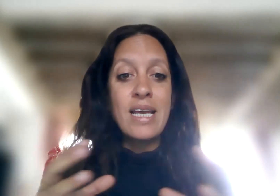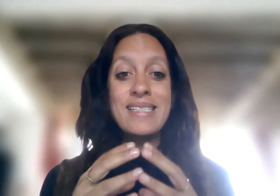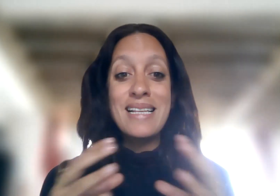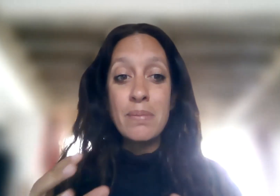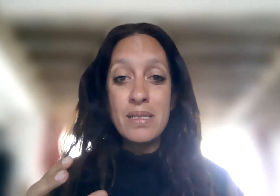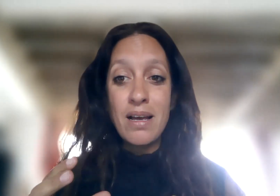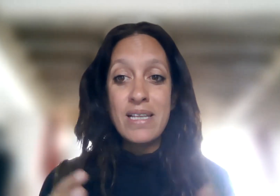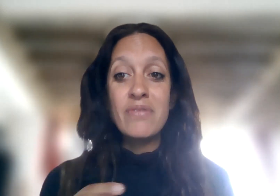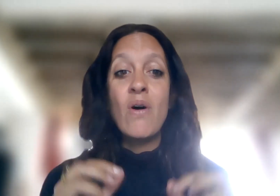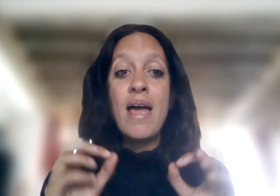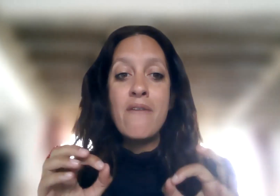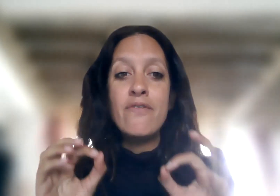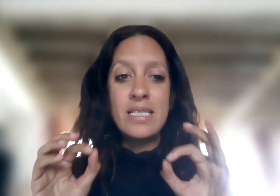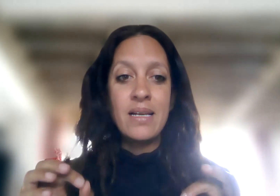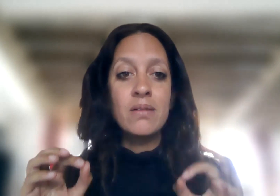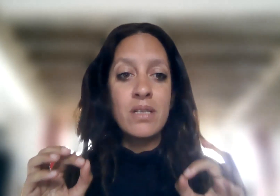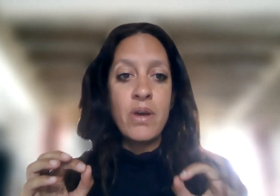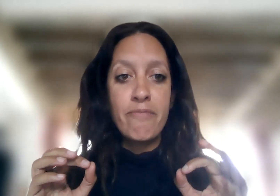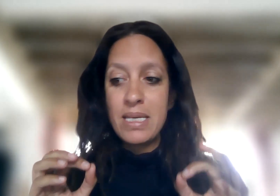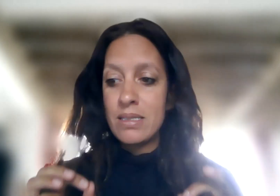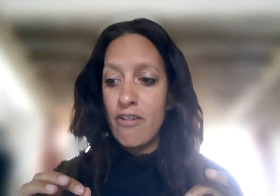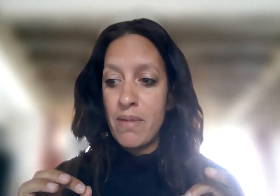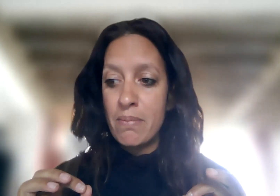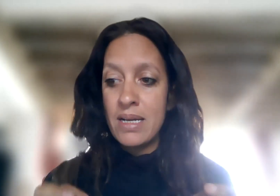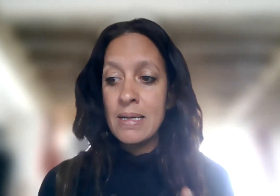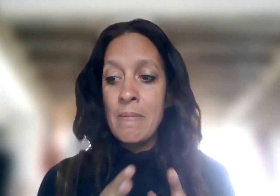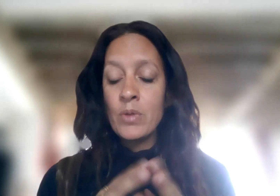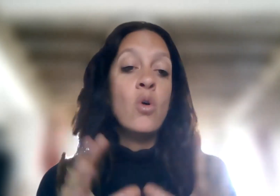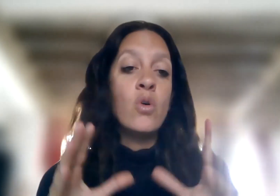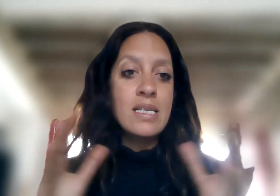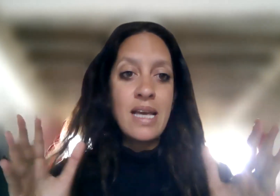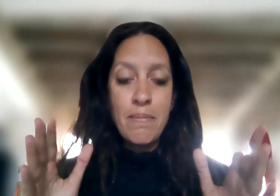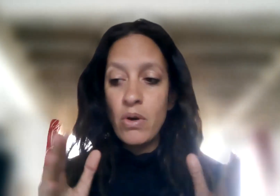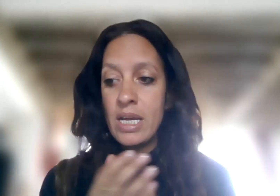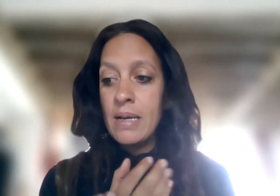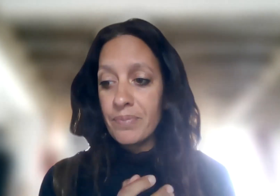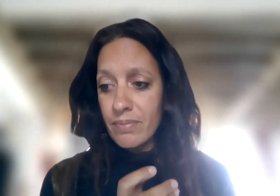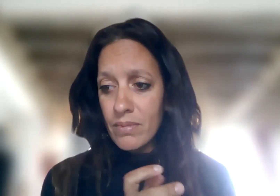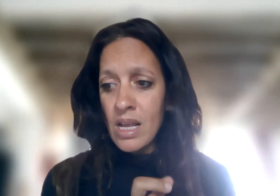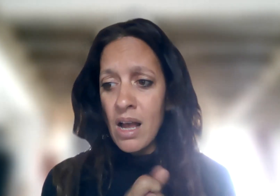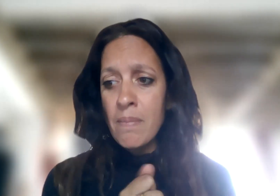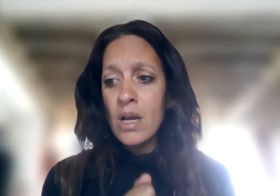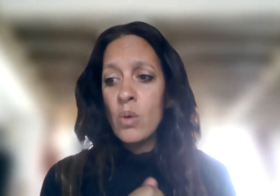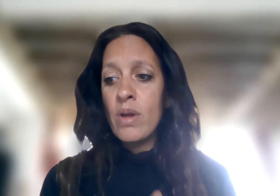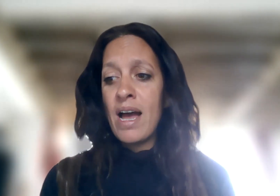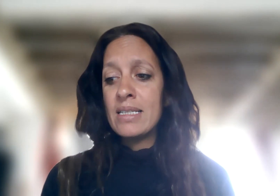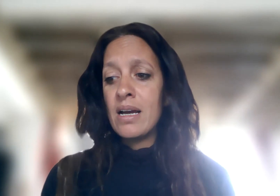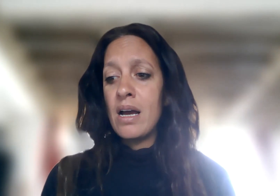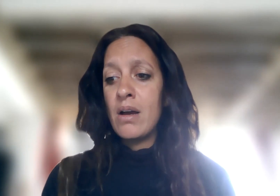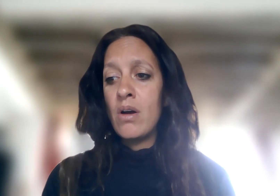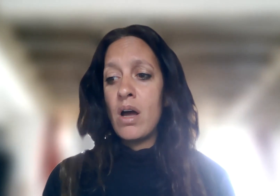September of 2021. Now, since we launched that help desk, it is a free, easy to use accessible service for every single